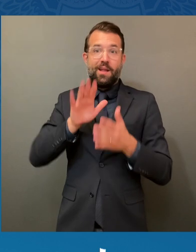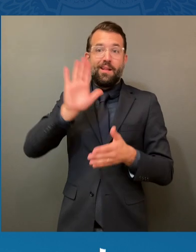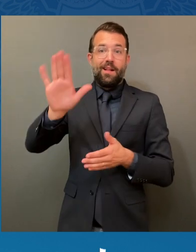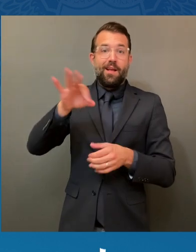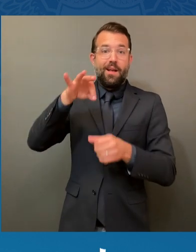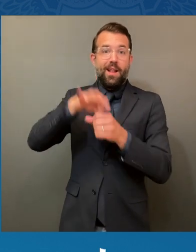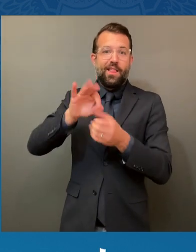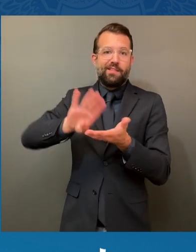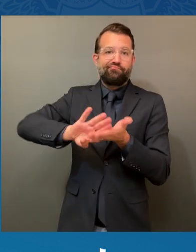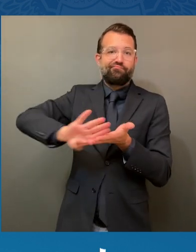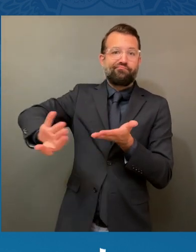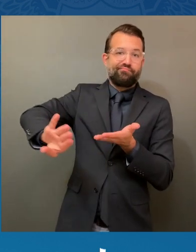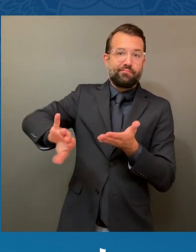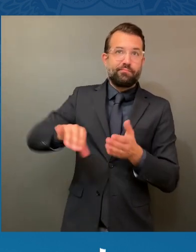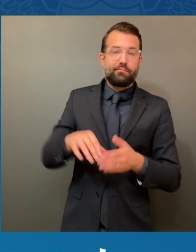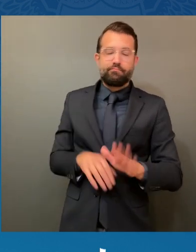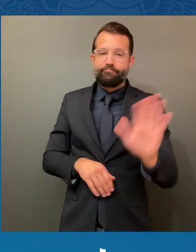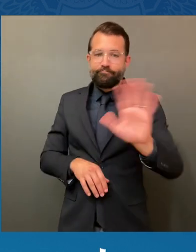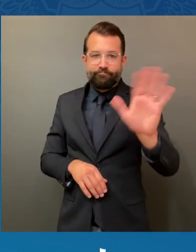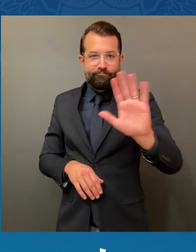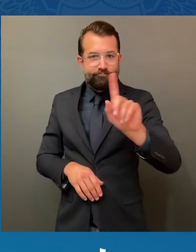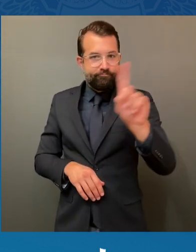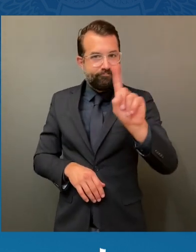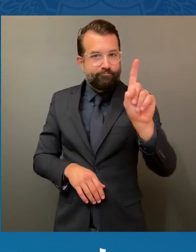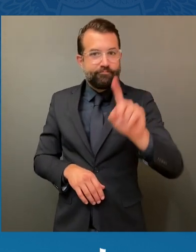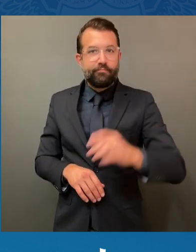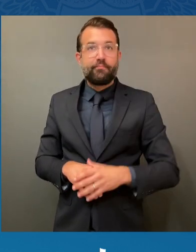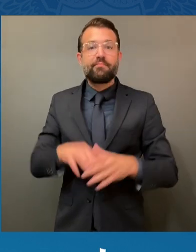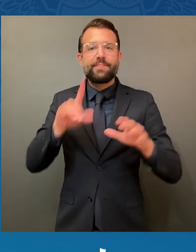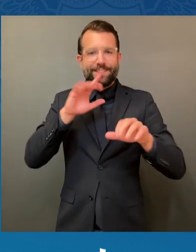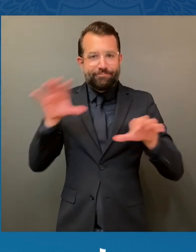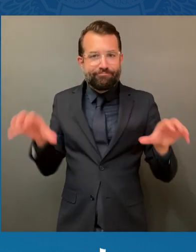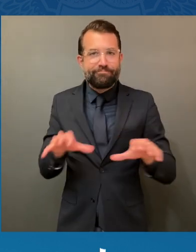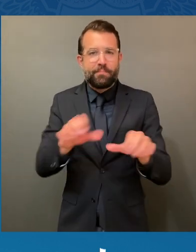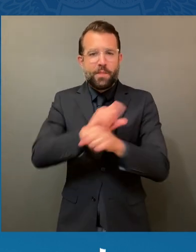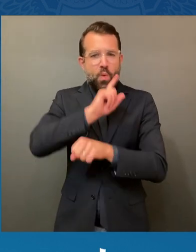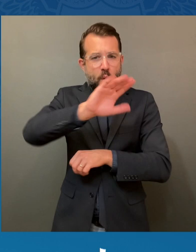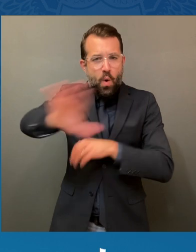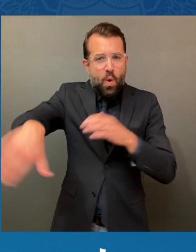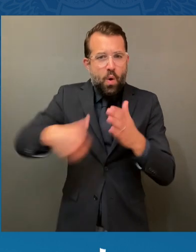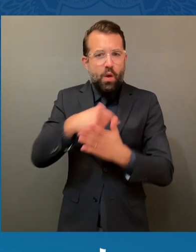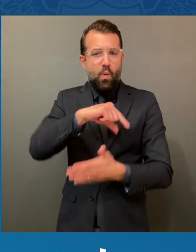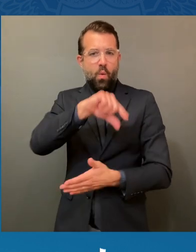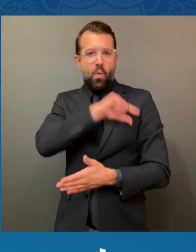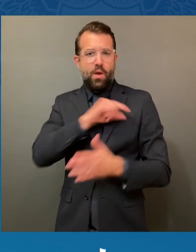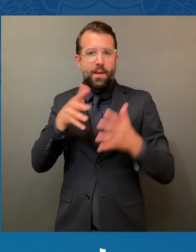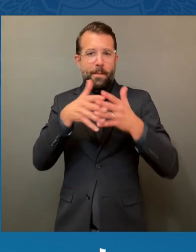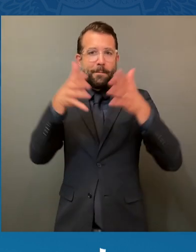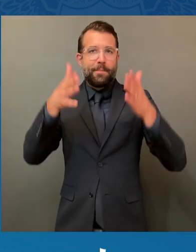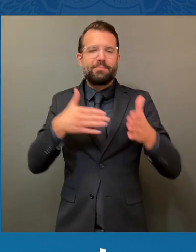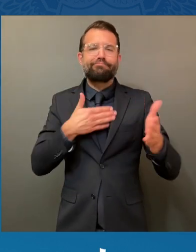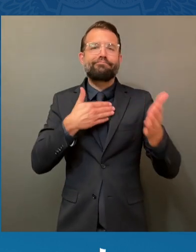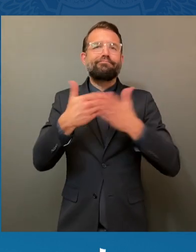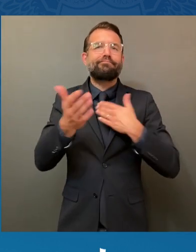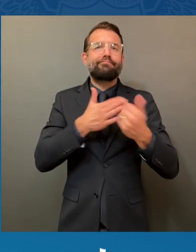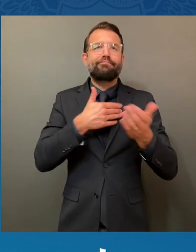Together, you have fought to make sure all eligible Americans, no matter their party, can cast a ballot and have it counted,